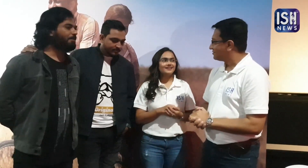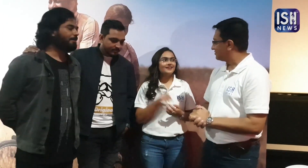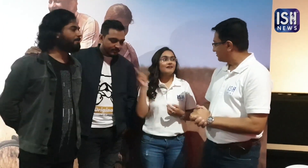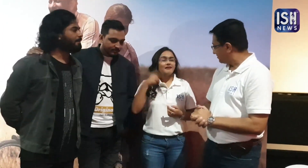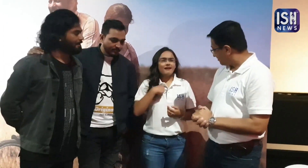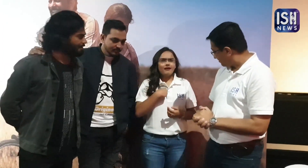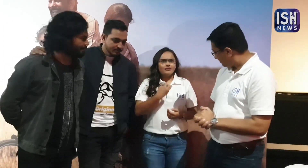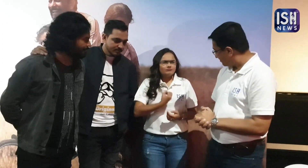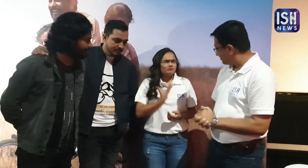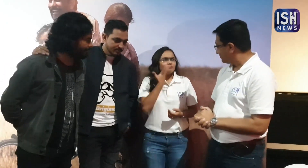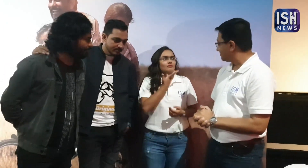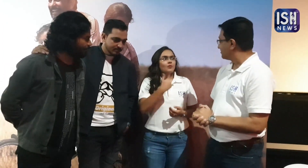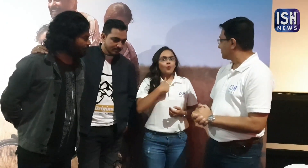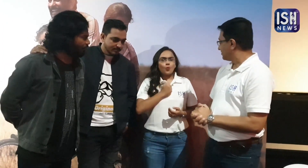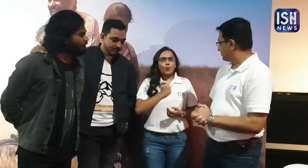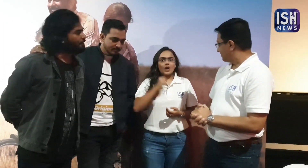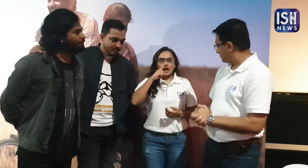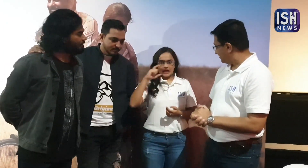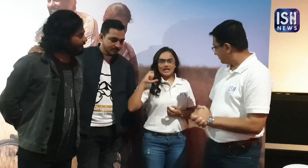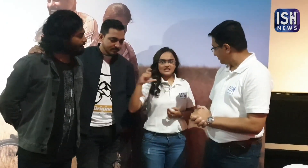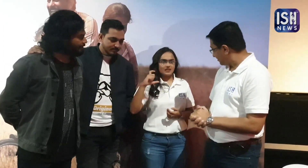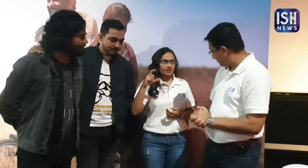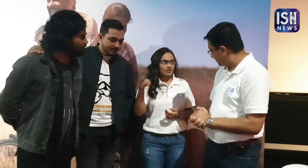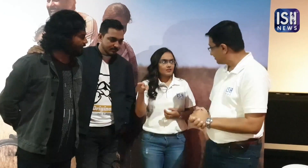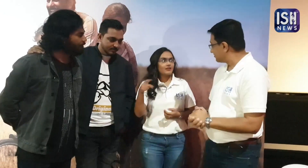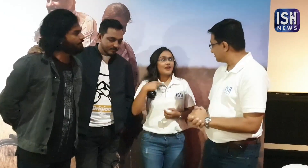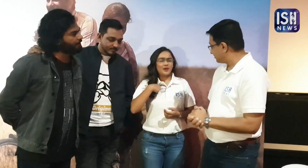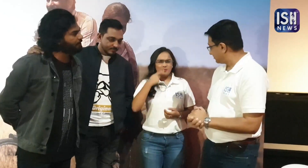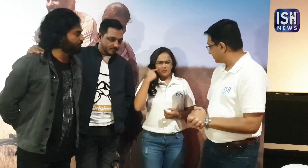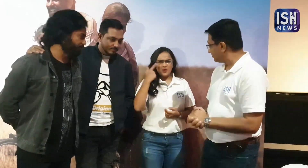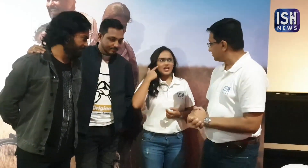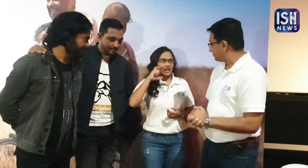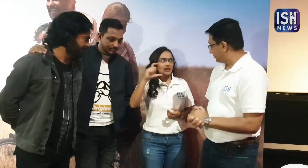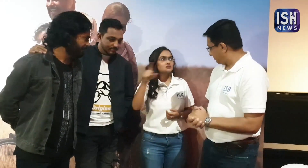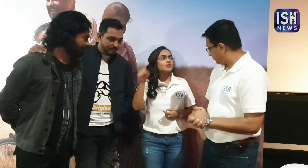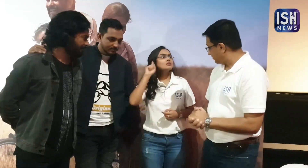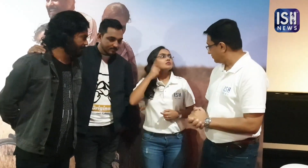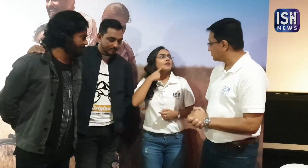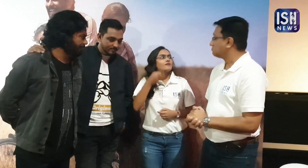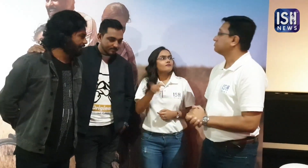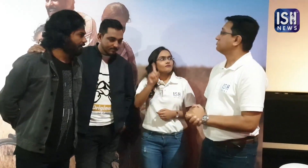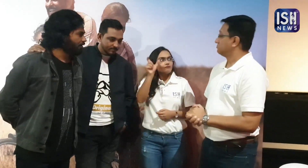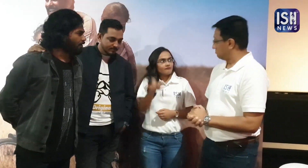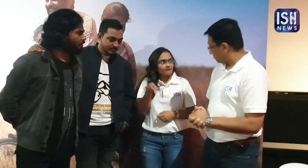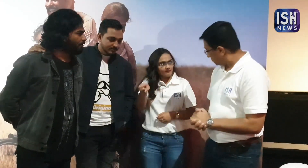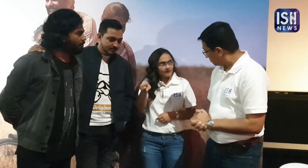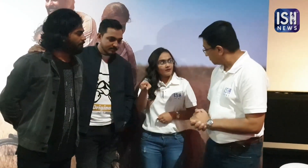I was inspired by my cousin who is Deaf.